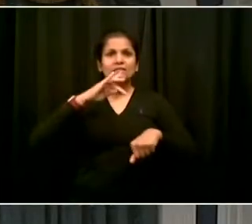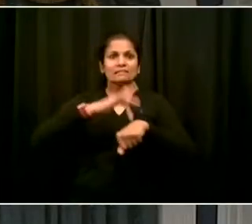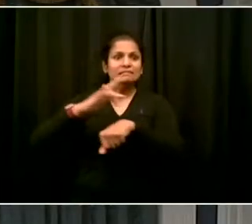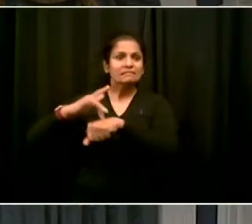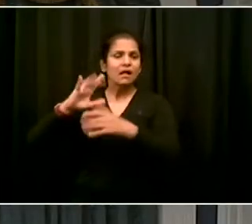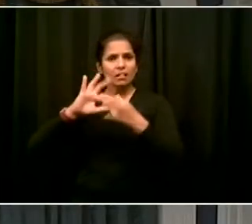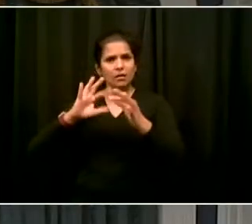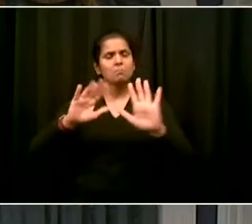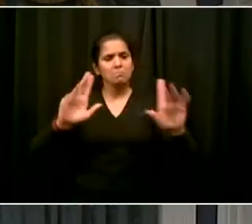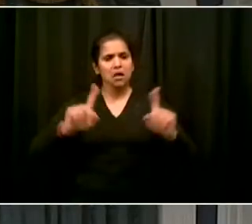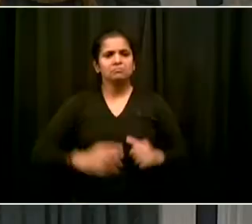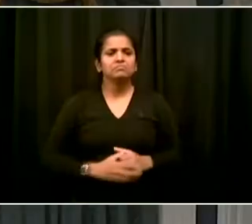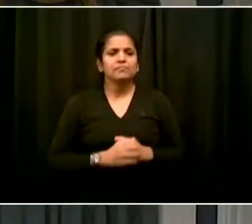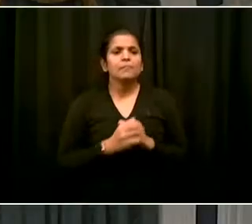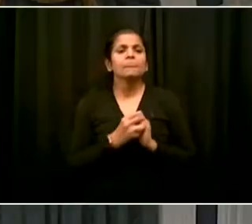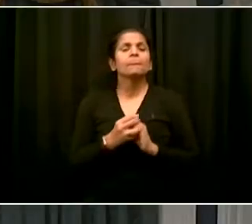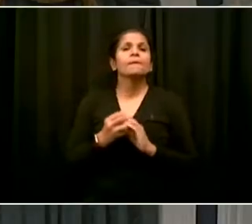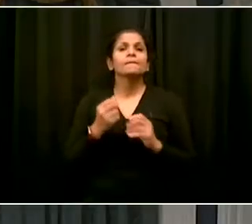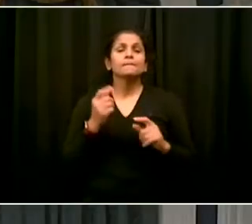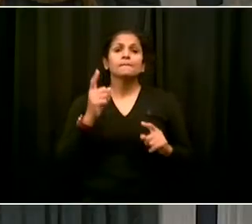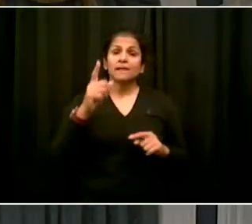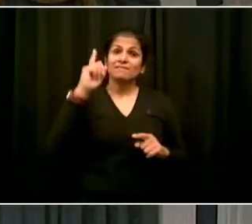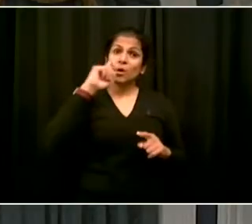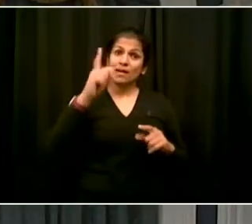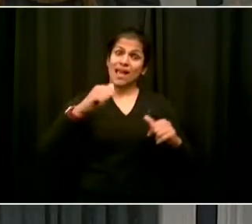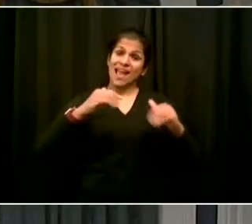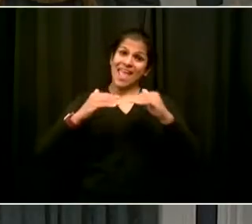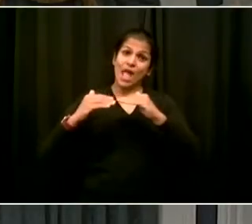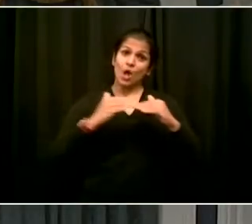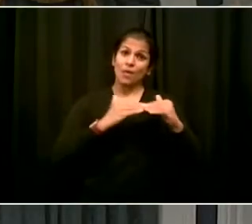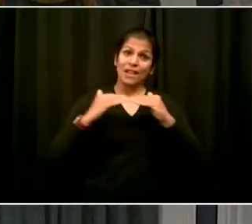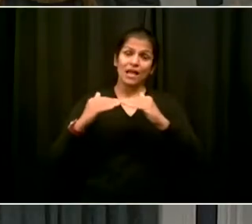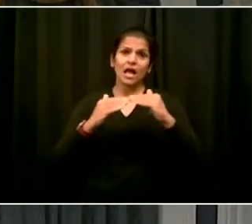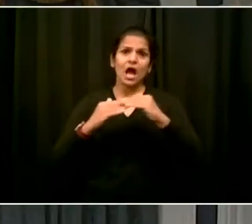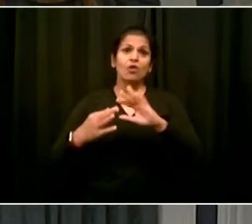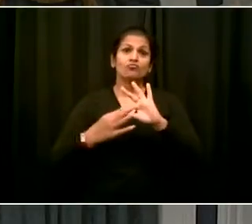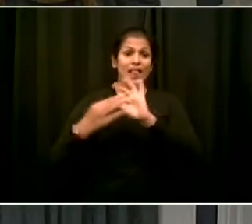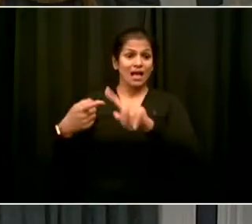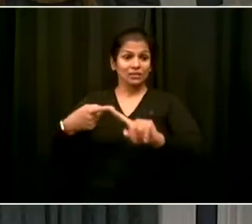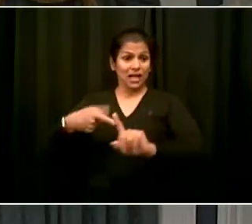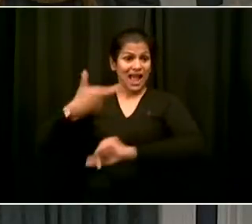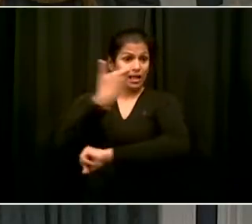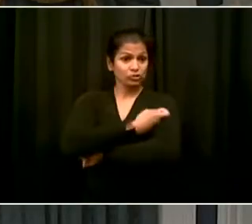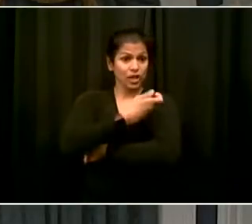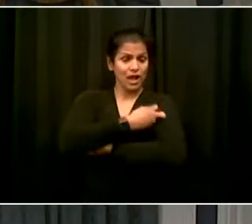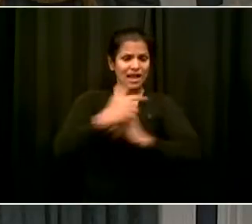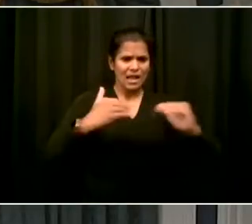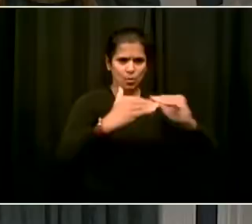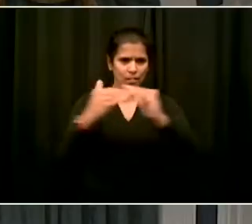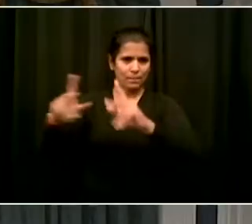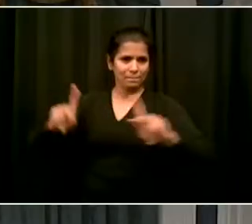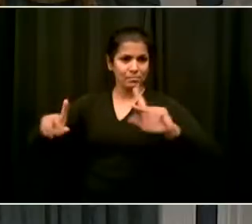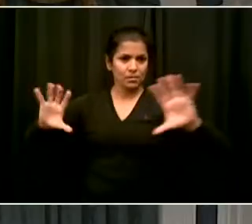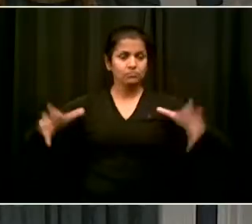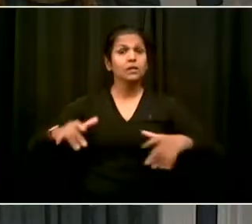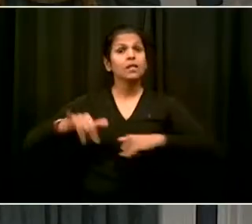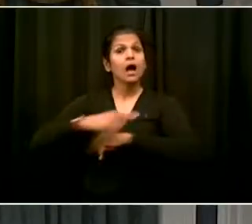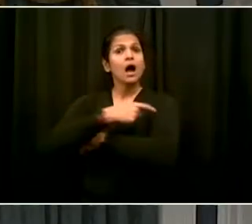Reporter: MY SECONOND QUESTION , SOME PEOPLE